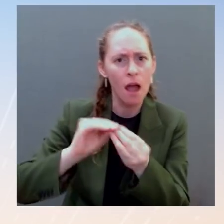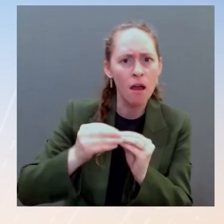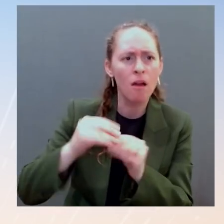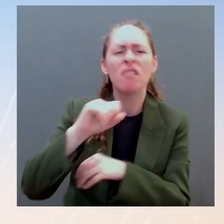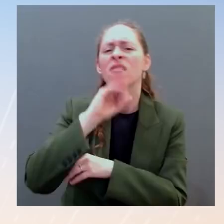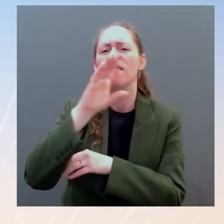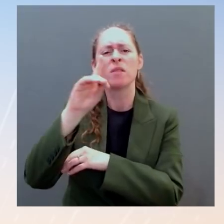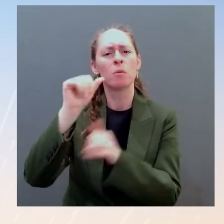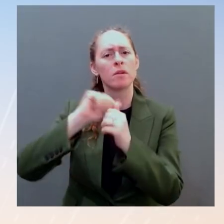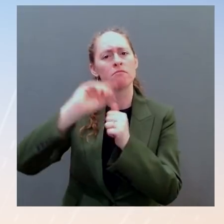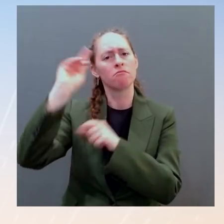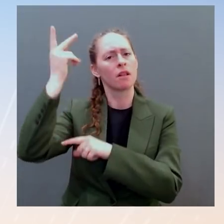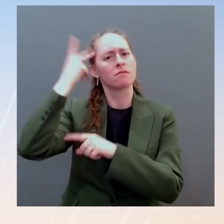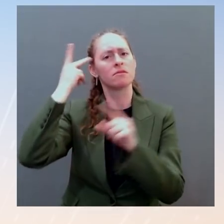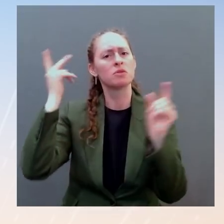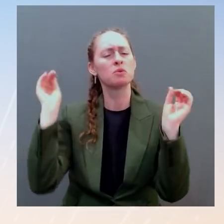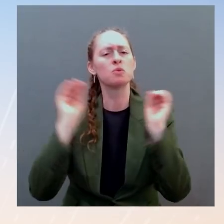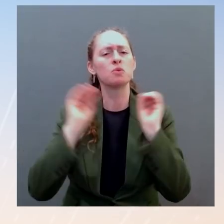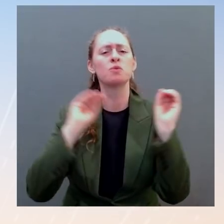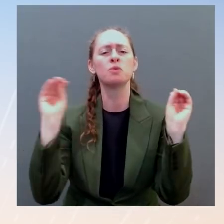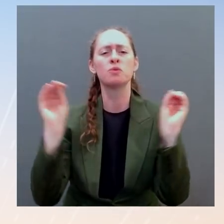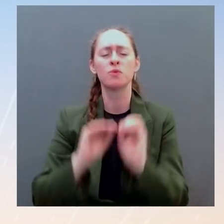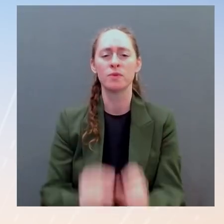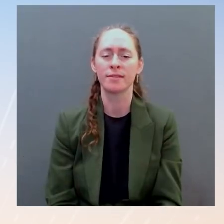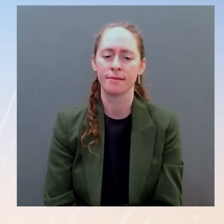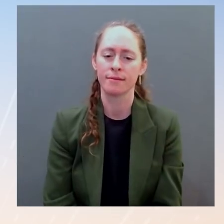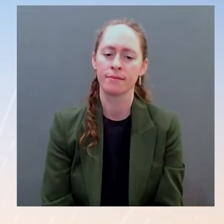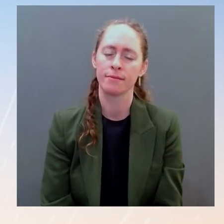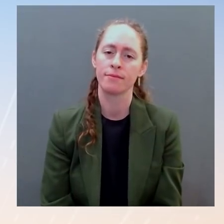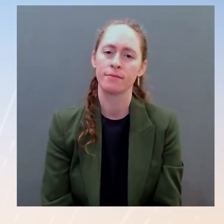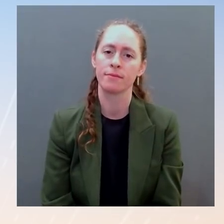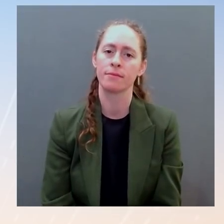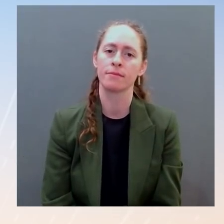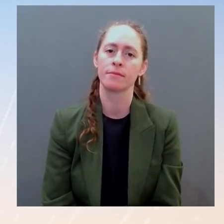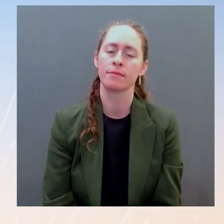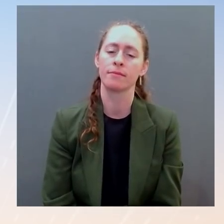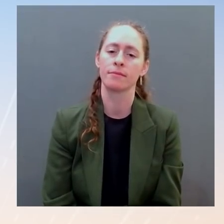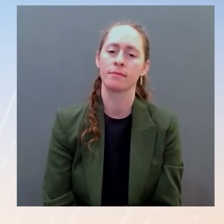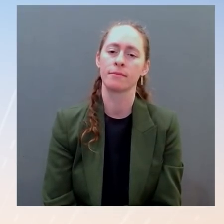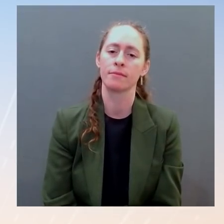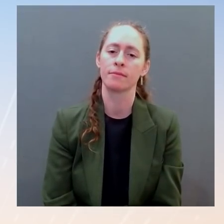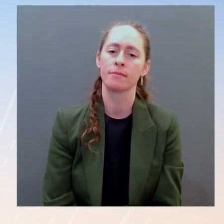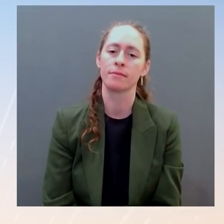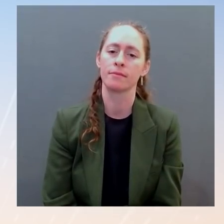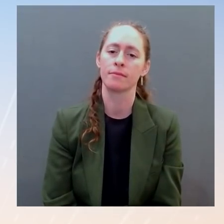Ms. Psaki: The Press: And, actually, a follow-up on that question and something that was asked earlier.